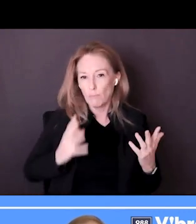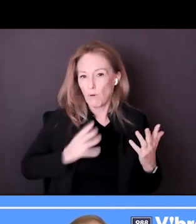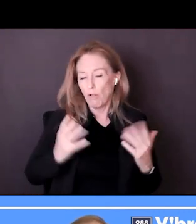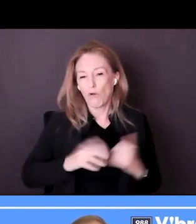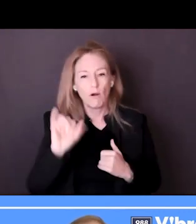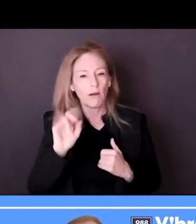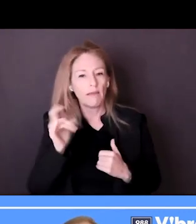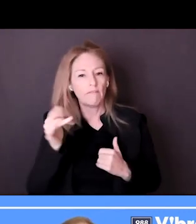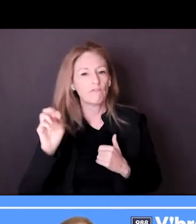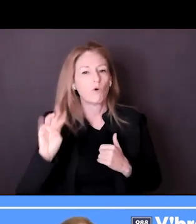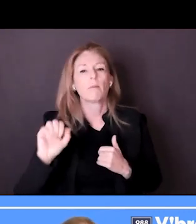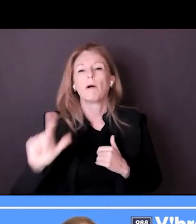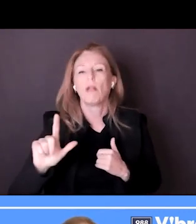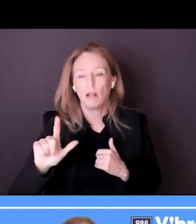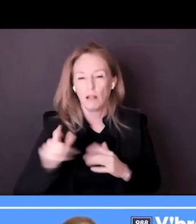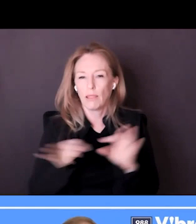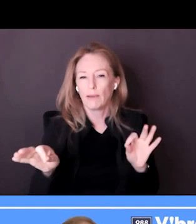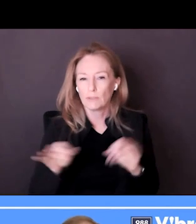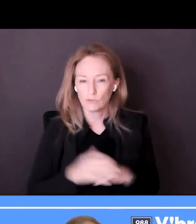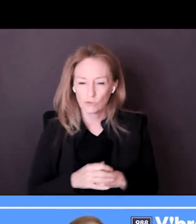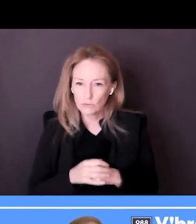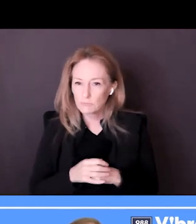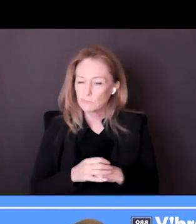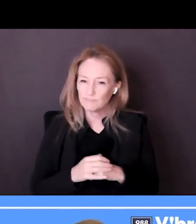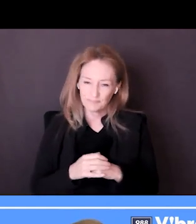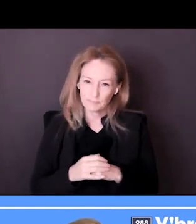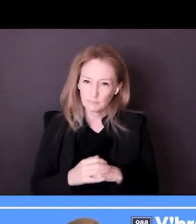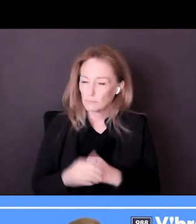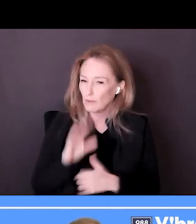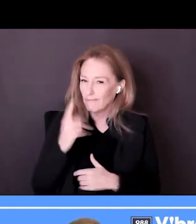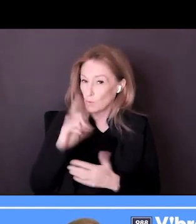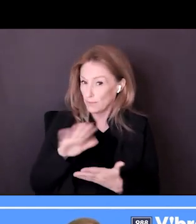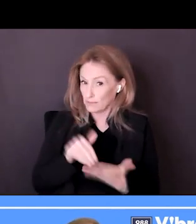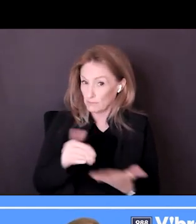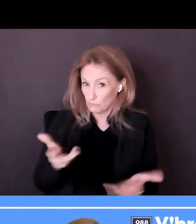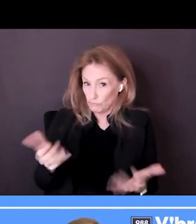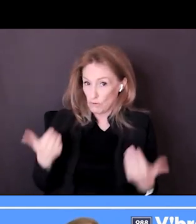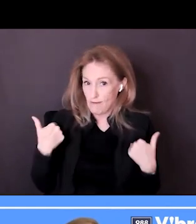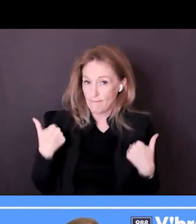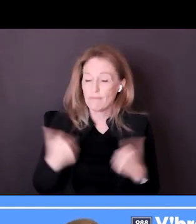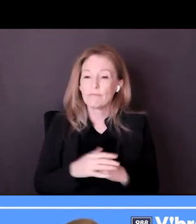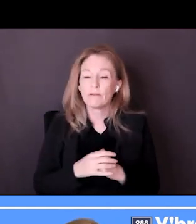WELL, I THINK FOR THE CENTERS THAT WE HAVE, I WILL SAY THAT